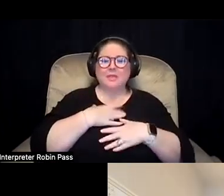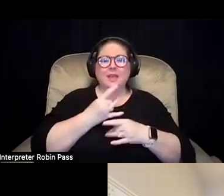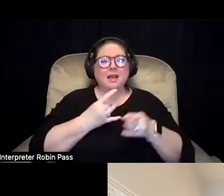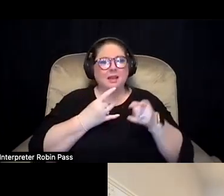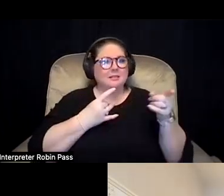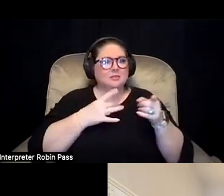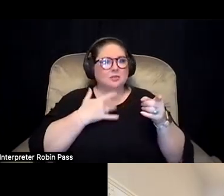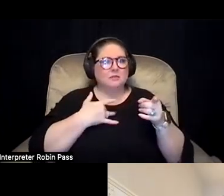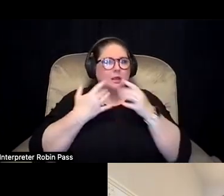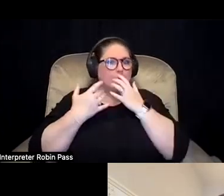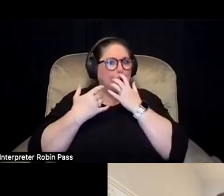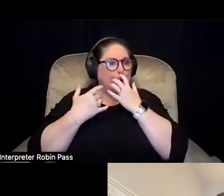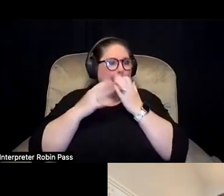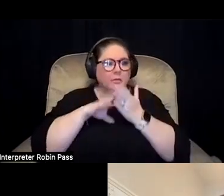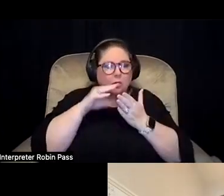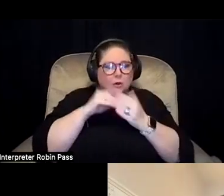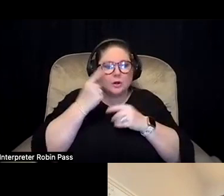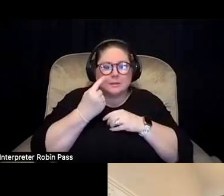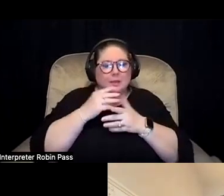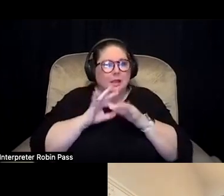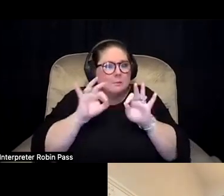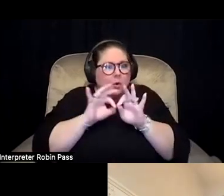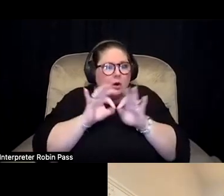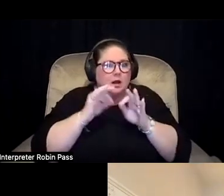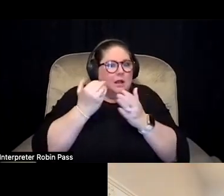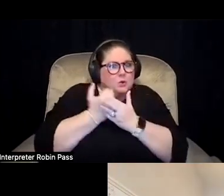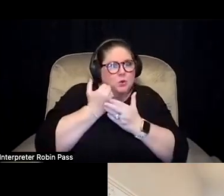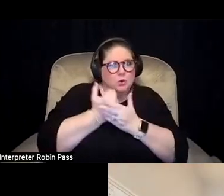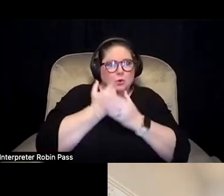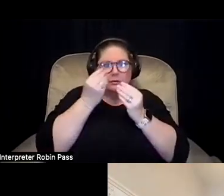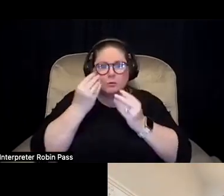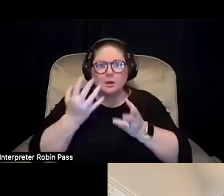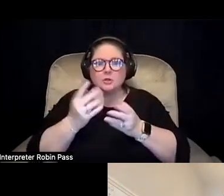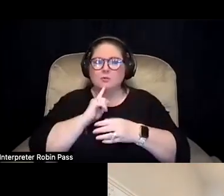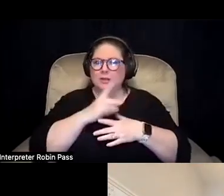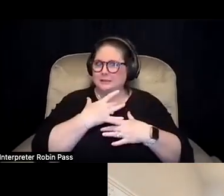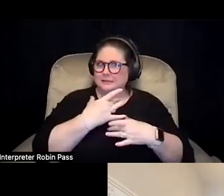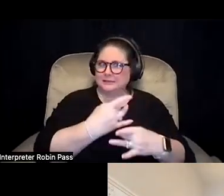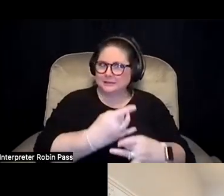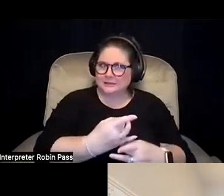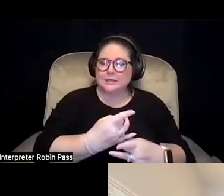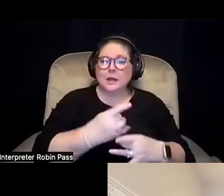they're learning something important and so that really gets them interested but i think the power